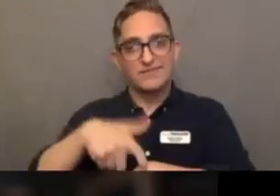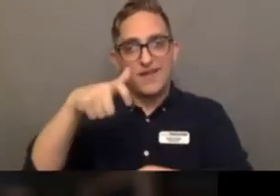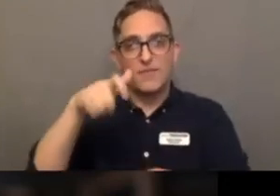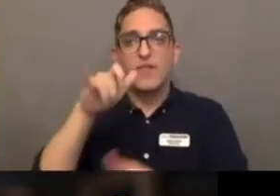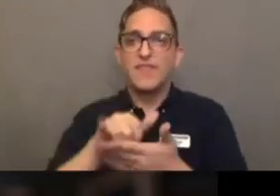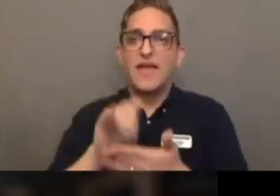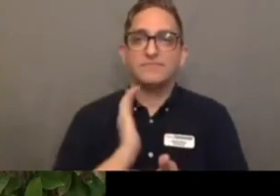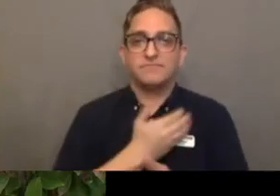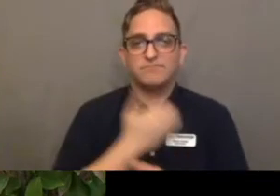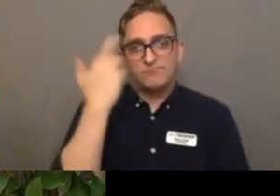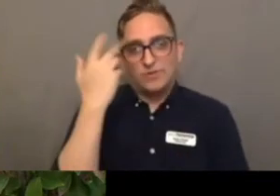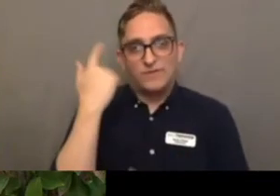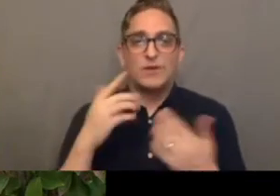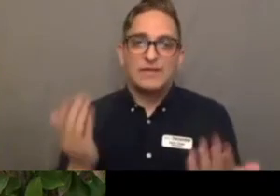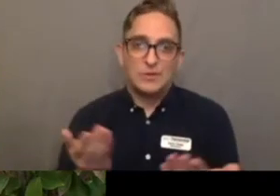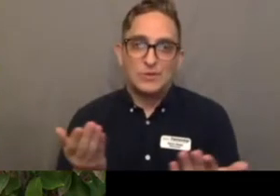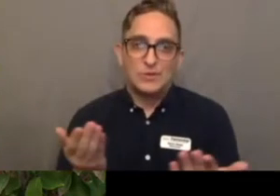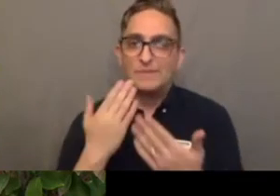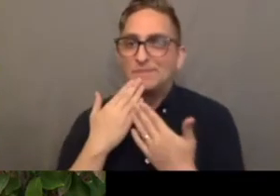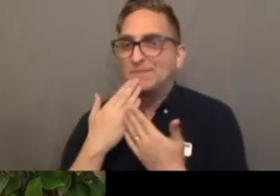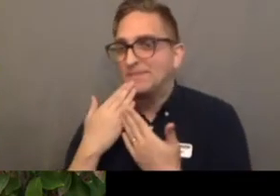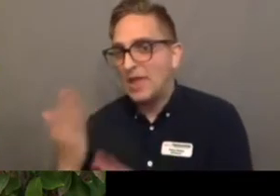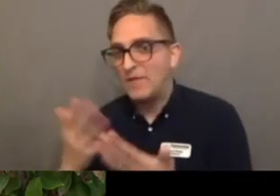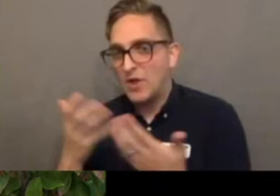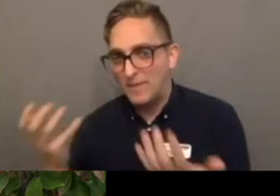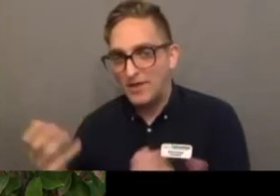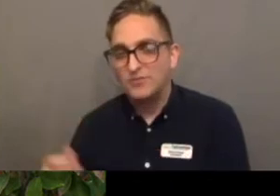Thank you very much. >> Thank you so much, Jared. That was amazing.